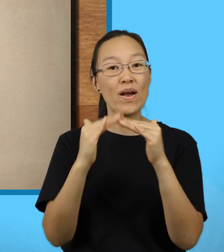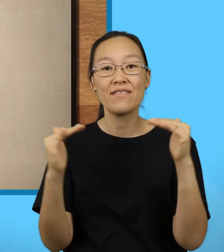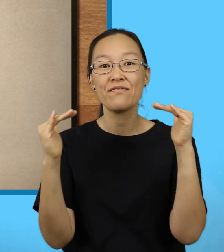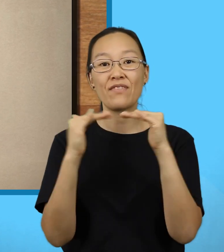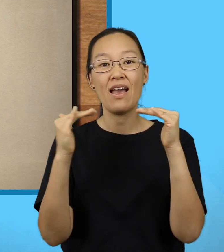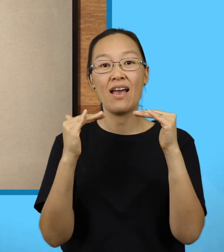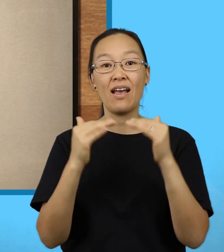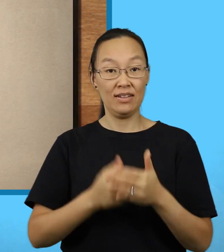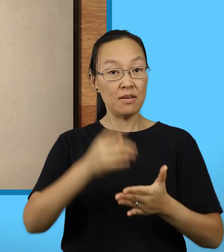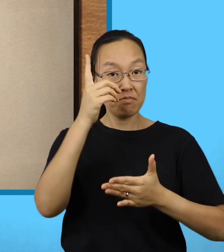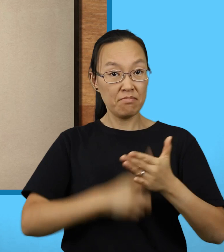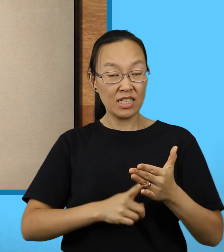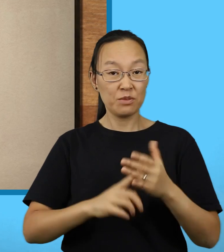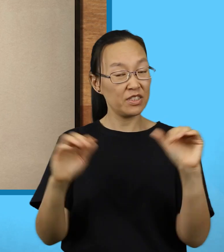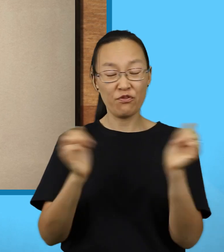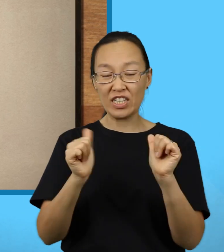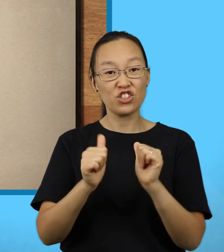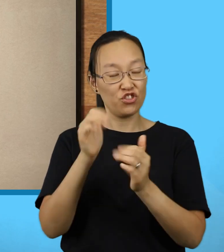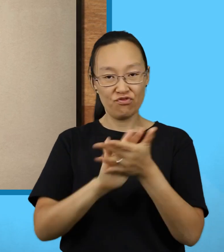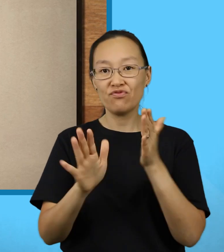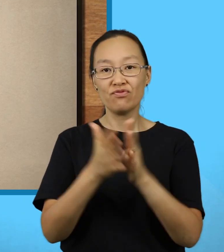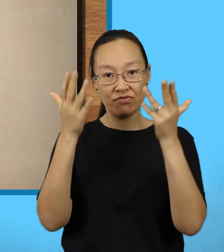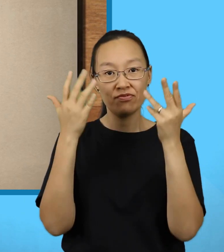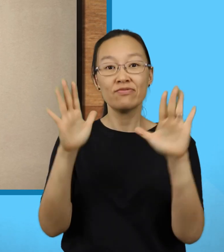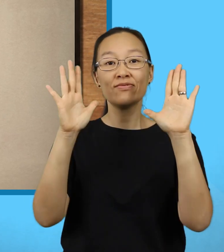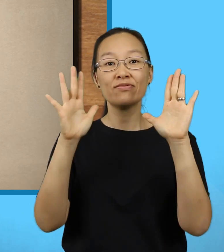The price was all paid. "It is finished," complete.